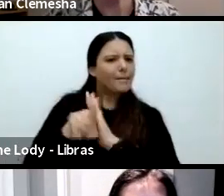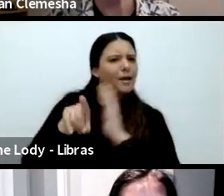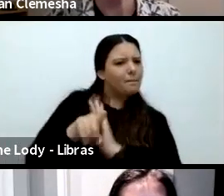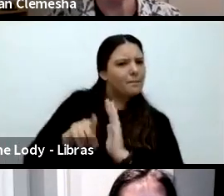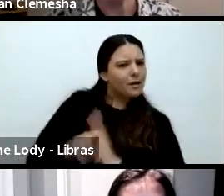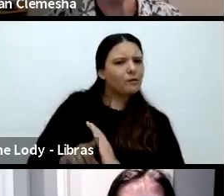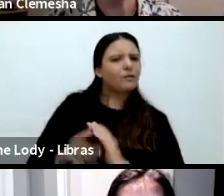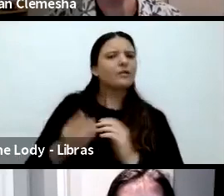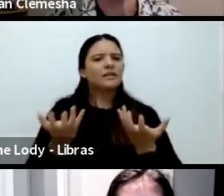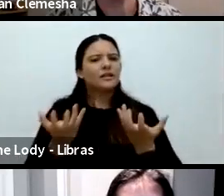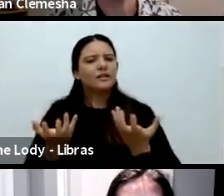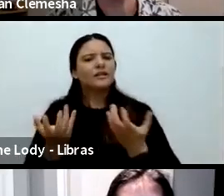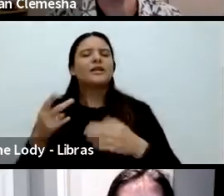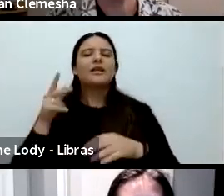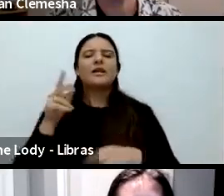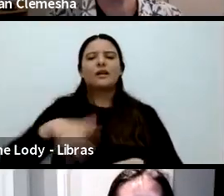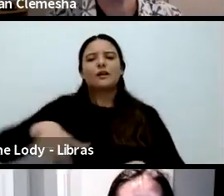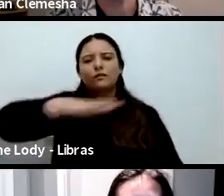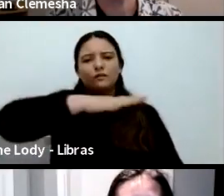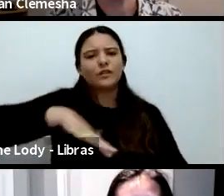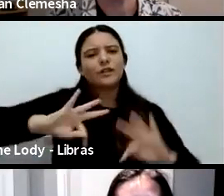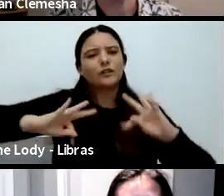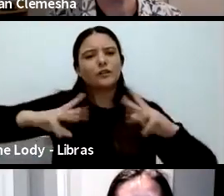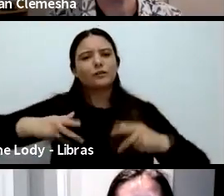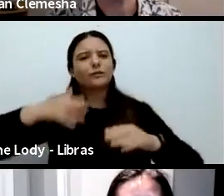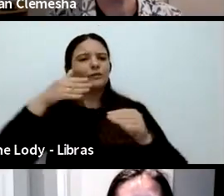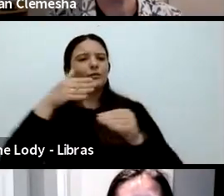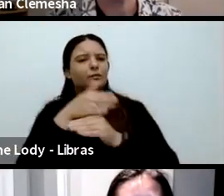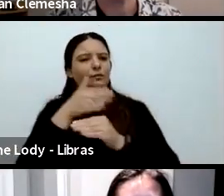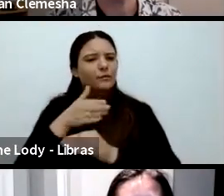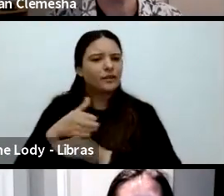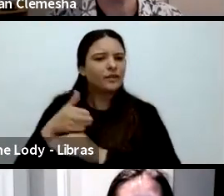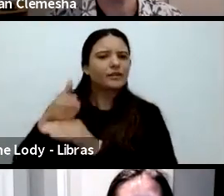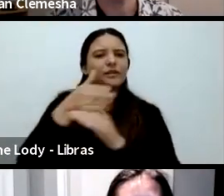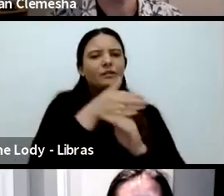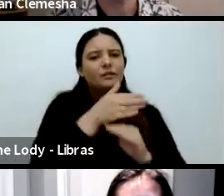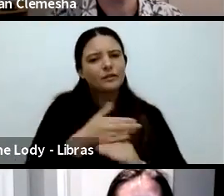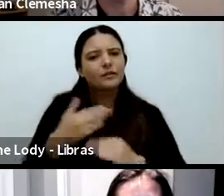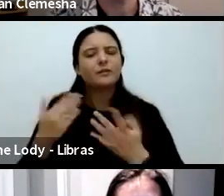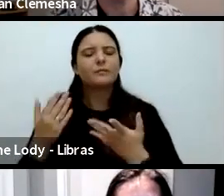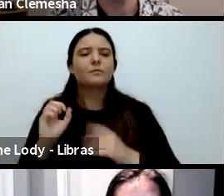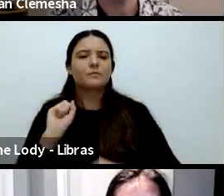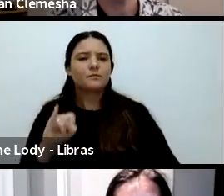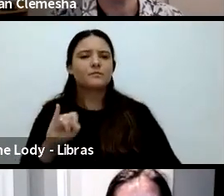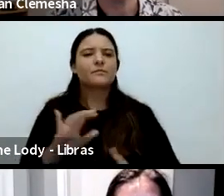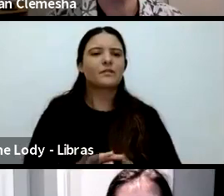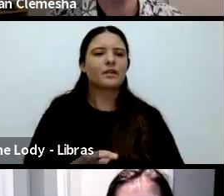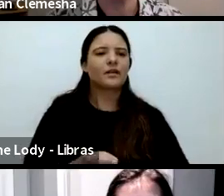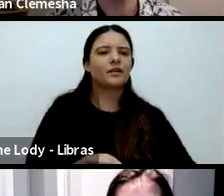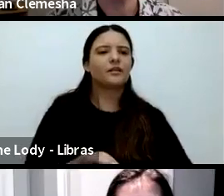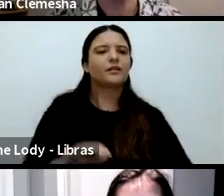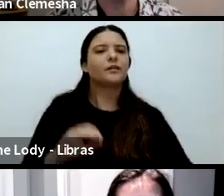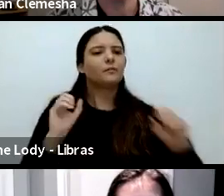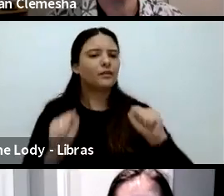kindly as 30 kindly as, that if you have any time. on, Chuck to address any of the questions that you'd like to address but